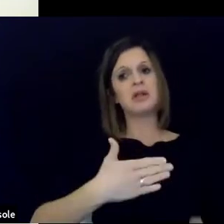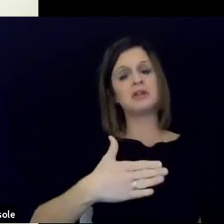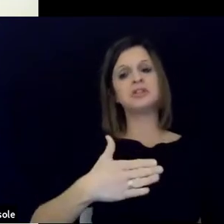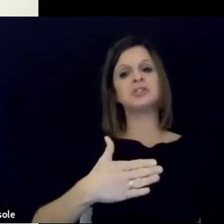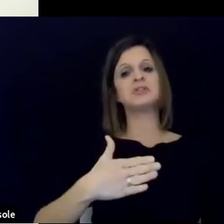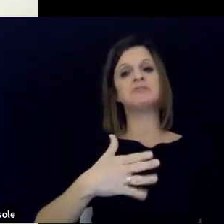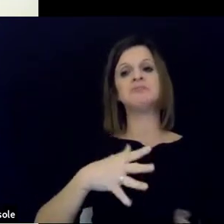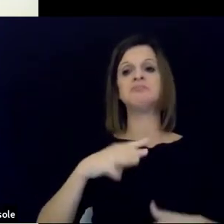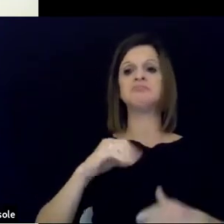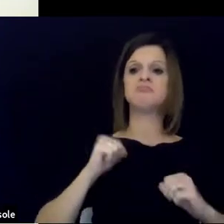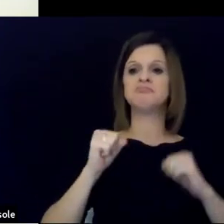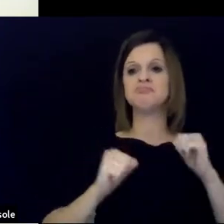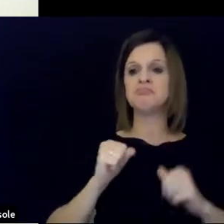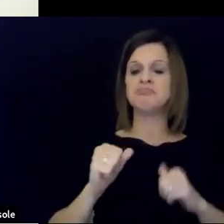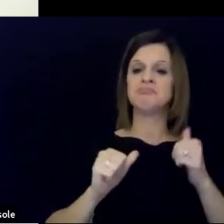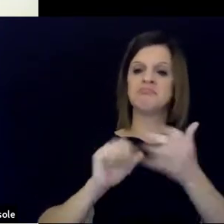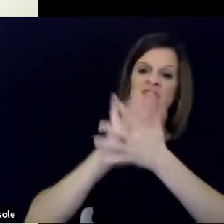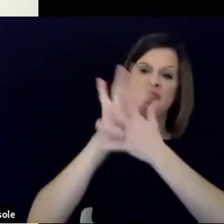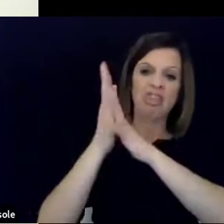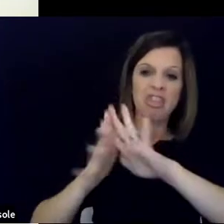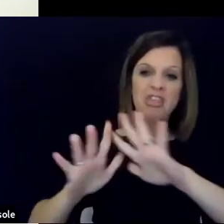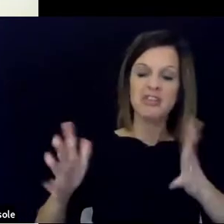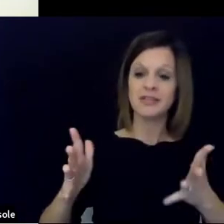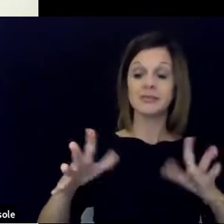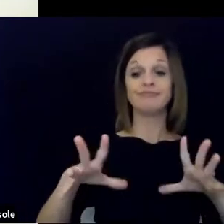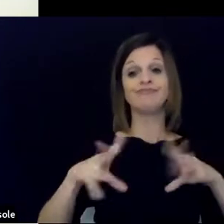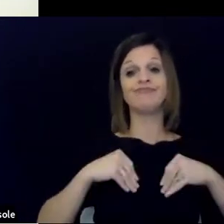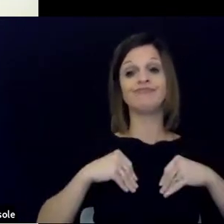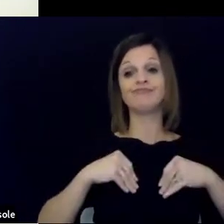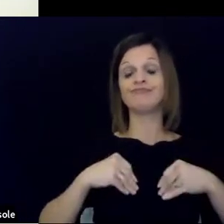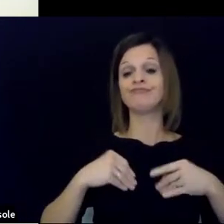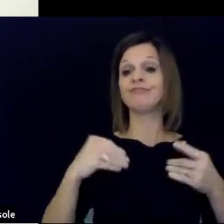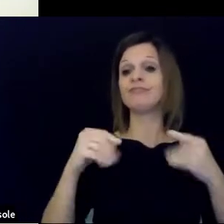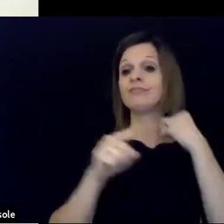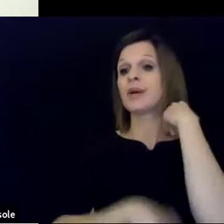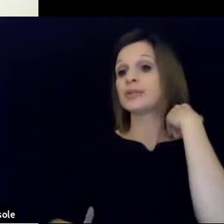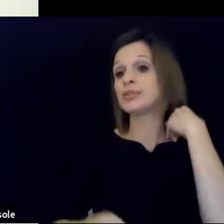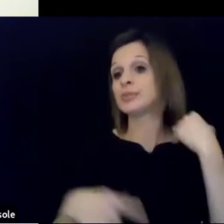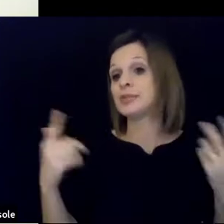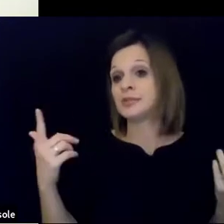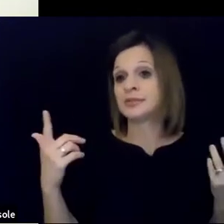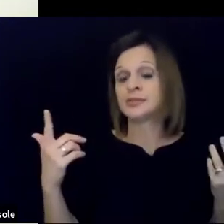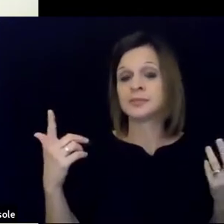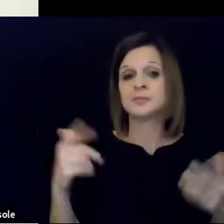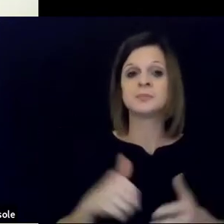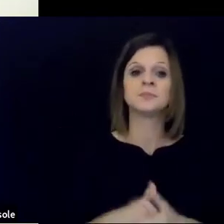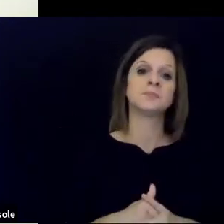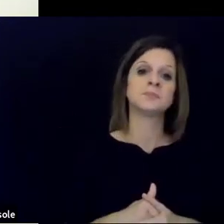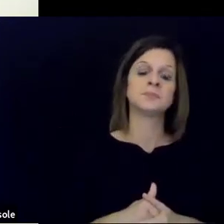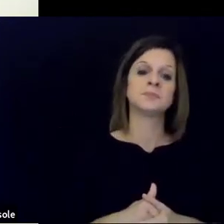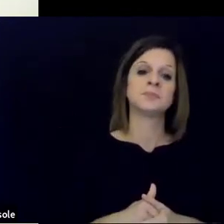about behavior is often being the creative solution, the child develops to cope with their situation.